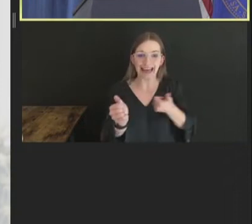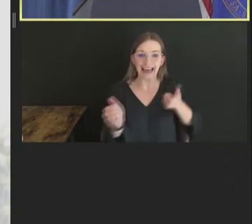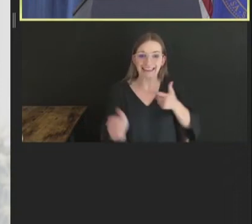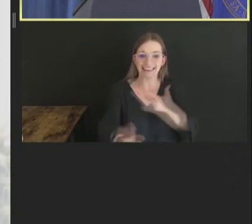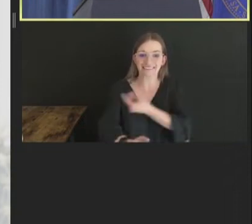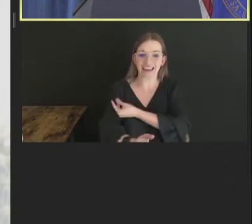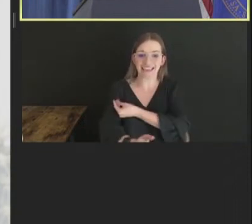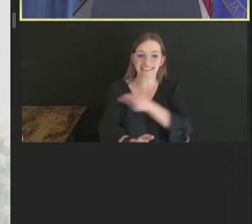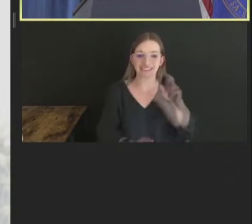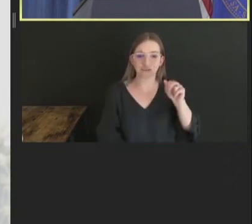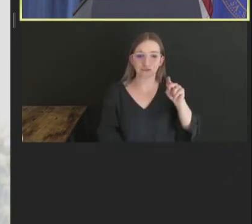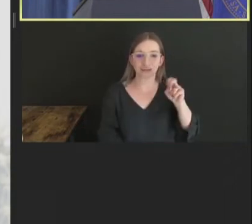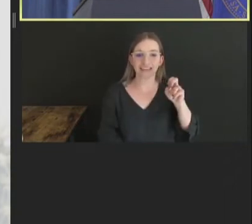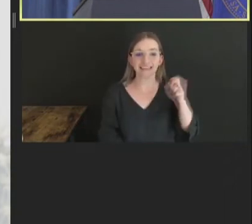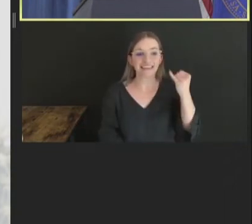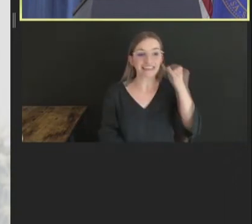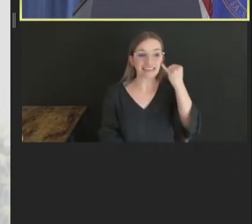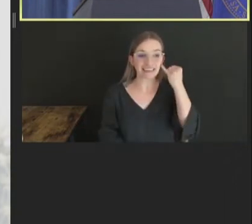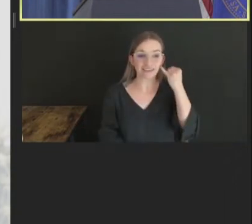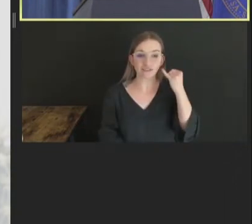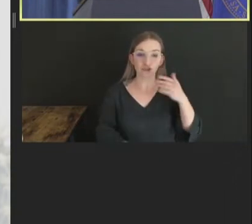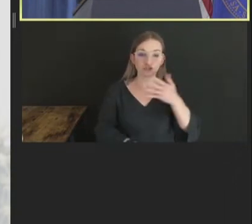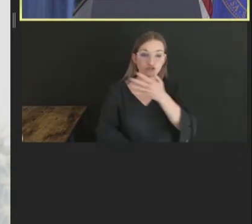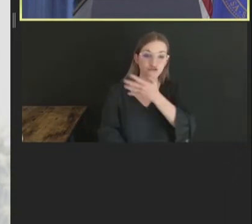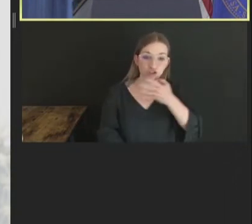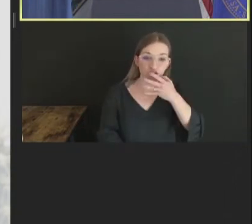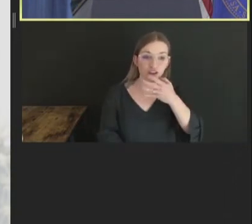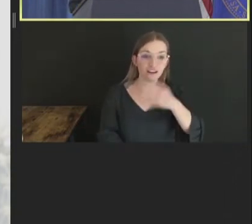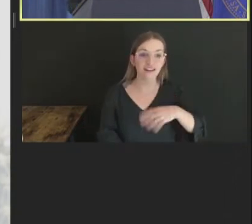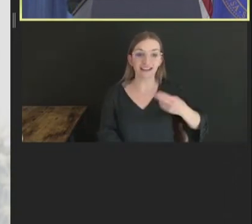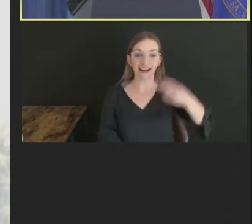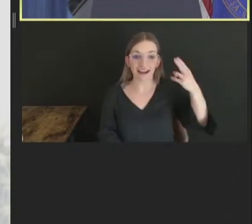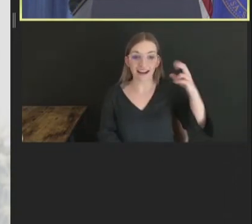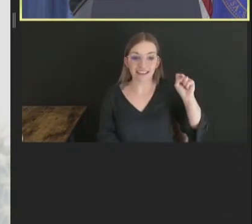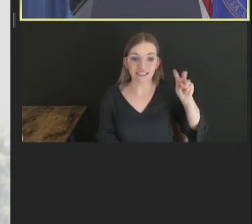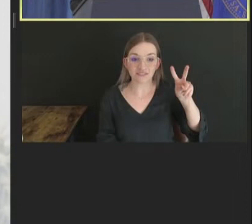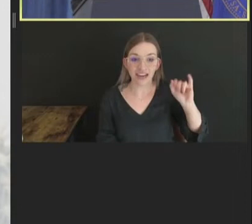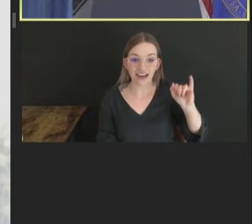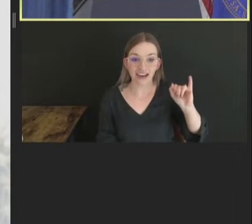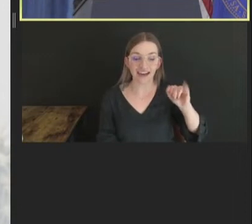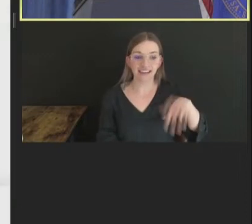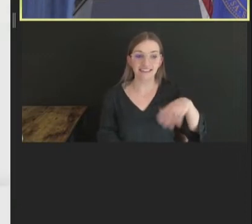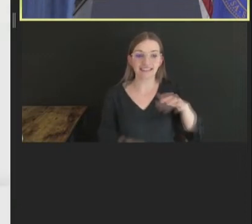very rural, very high SVI, very high minority population, but in fact, we saw the opposite.